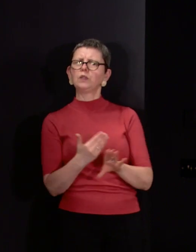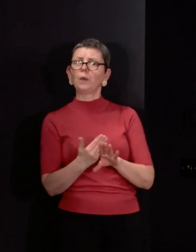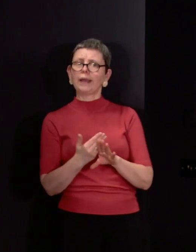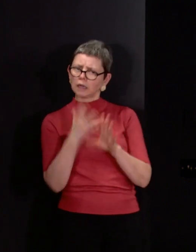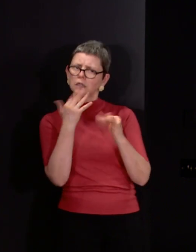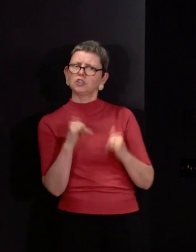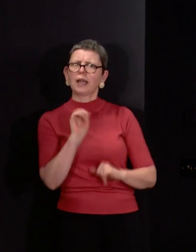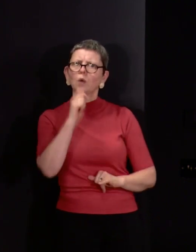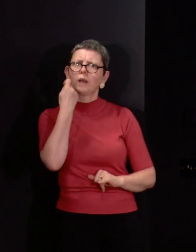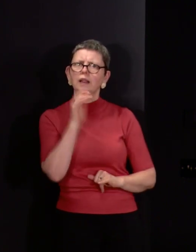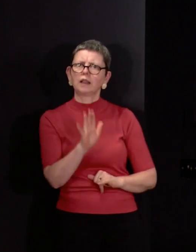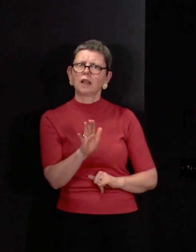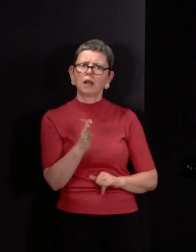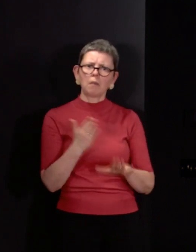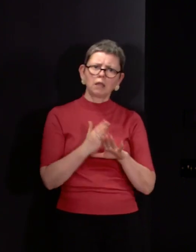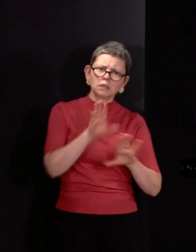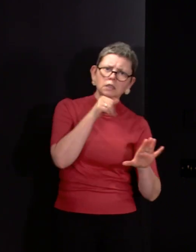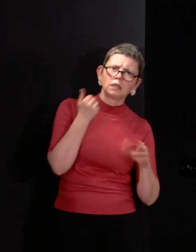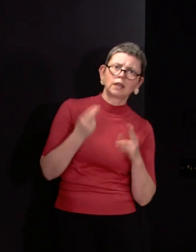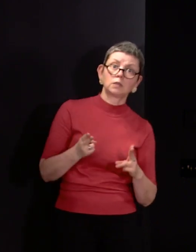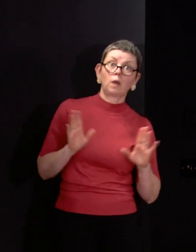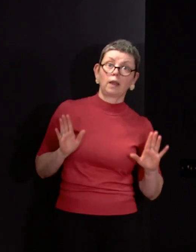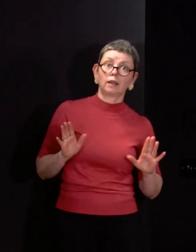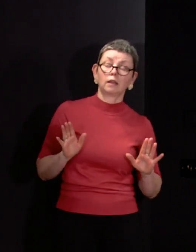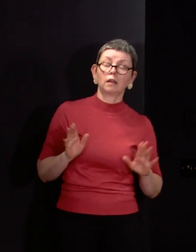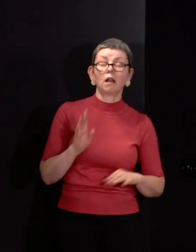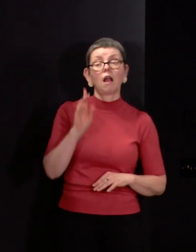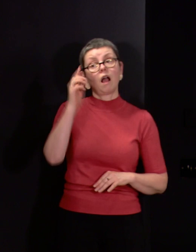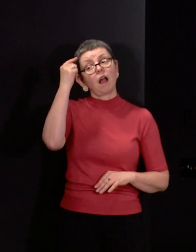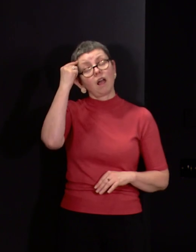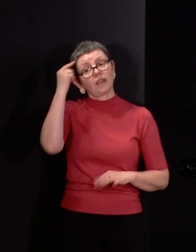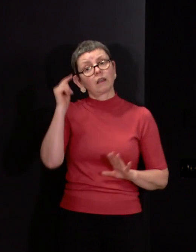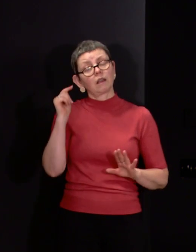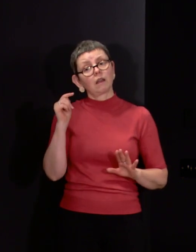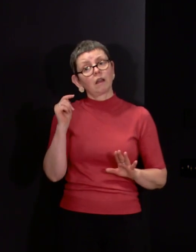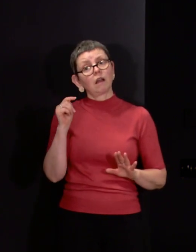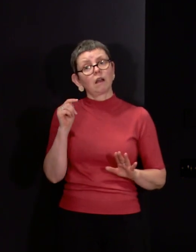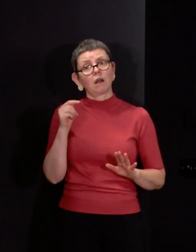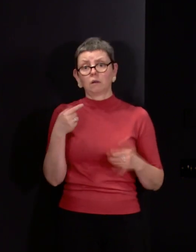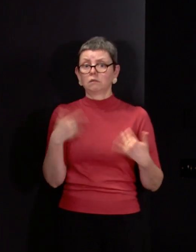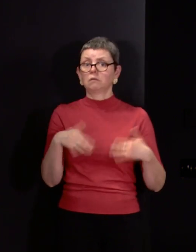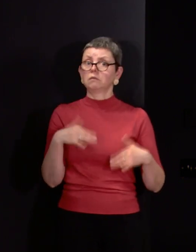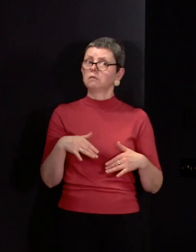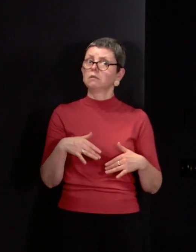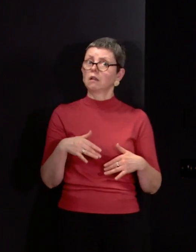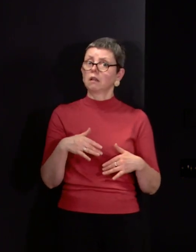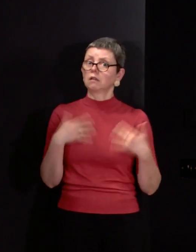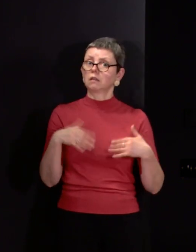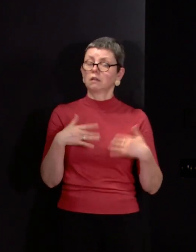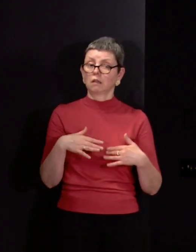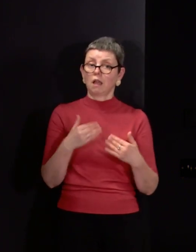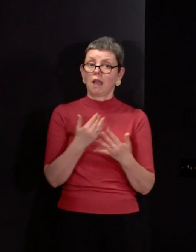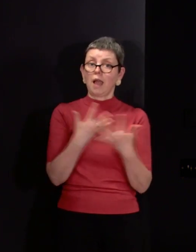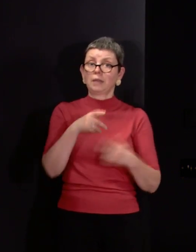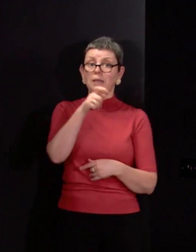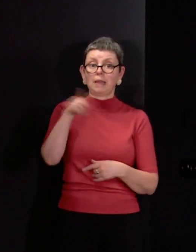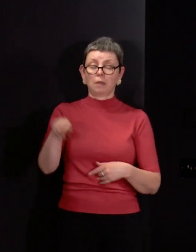to work with them. I do think that there has been remarkably high levels of consent and